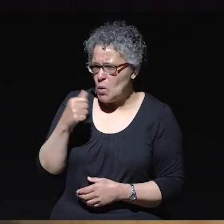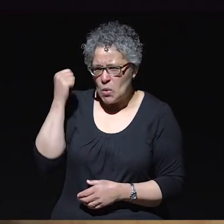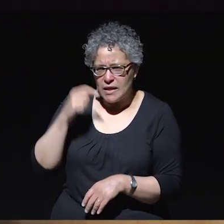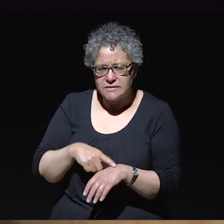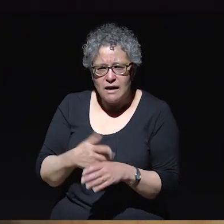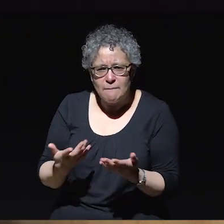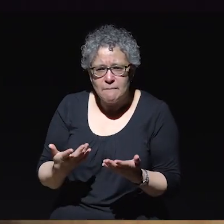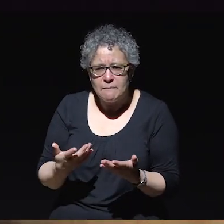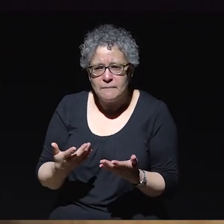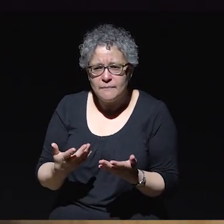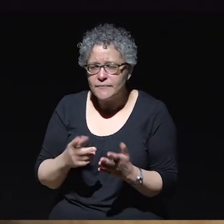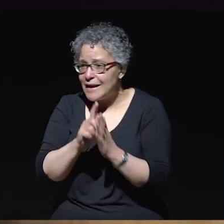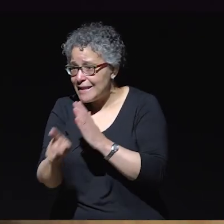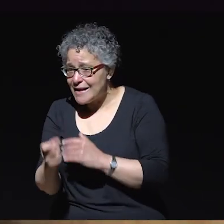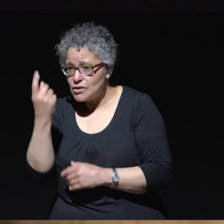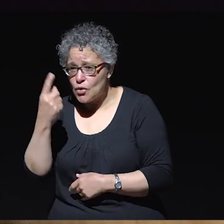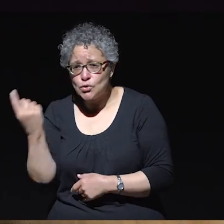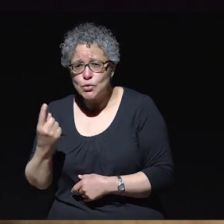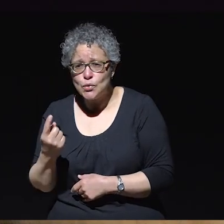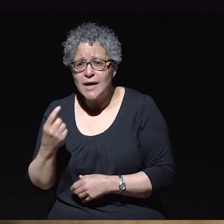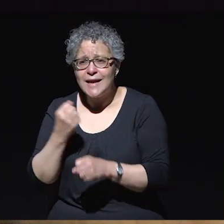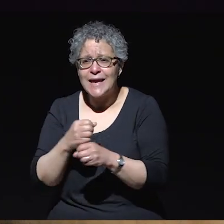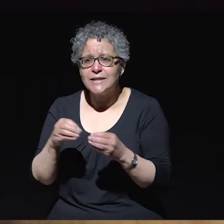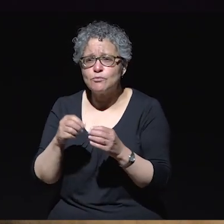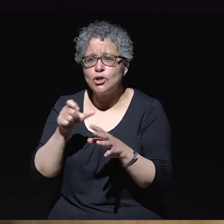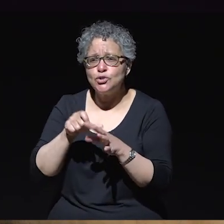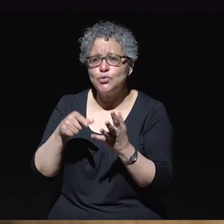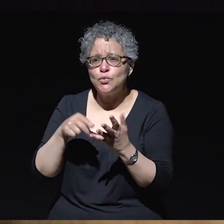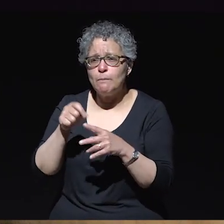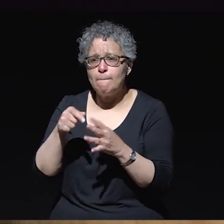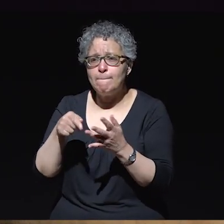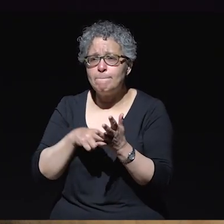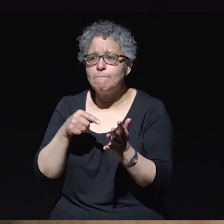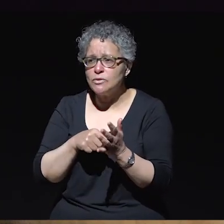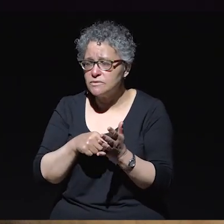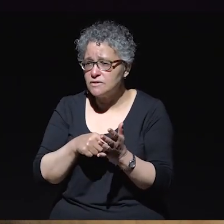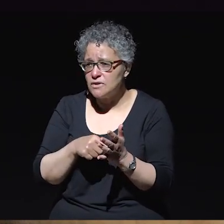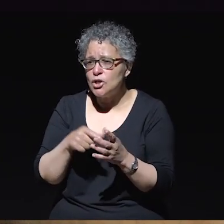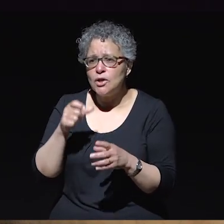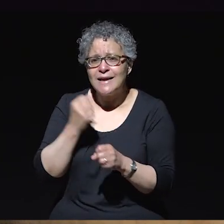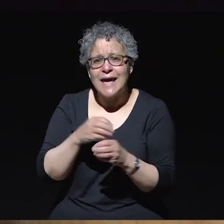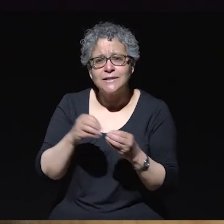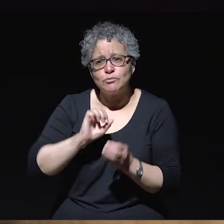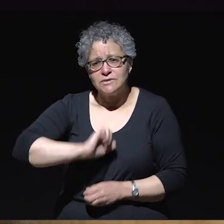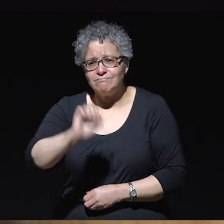And then later it was thought to be Gainsborough Dupont, the nephew of Gainsborough who I spoke about before.